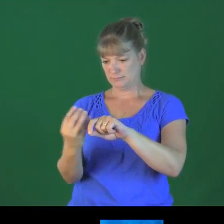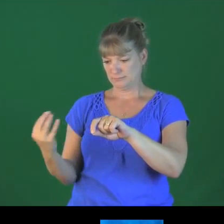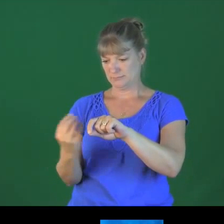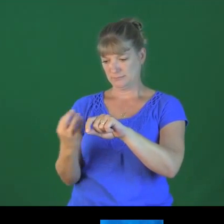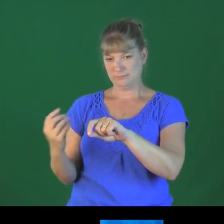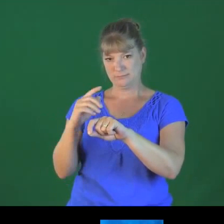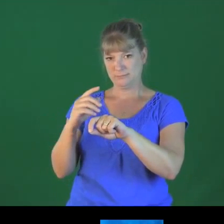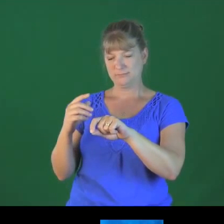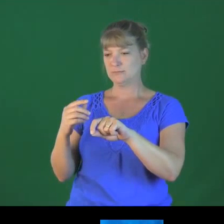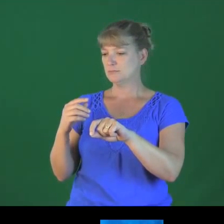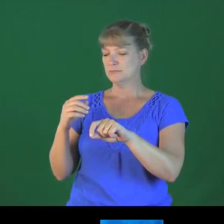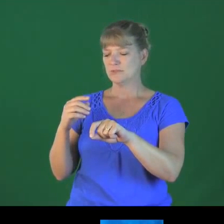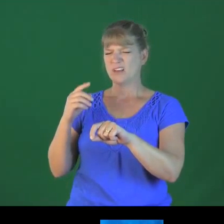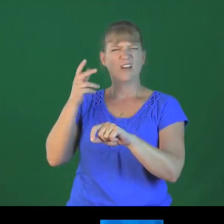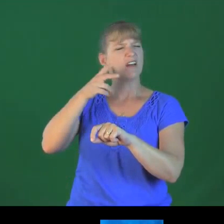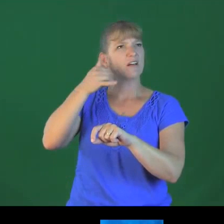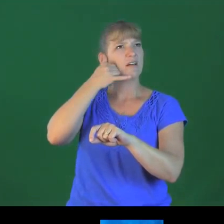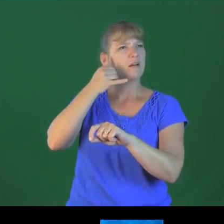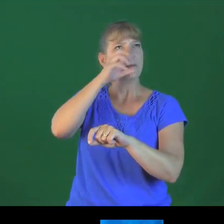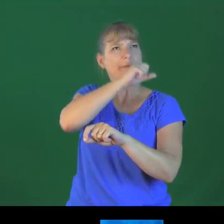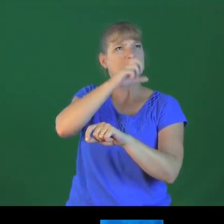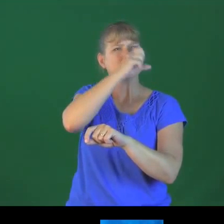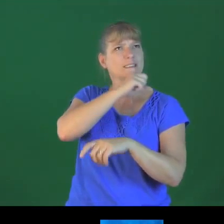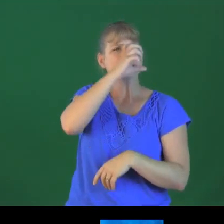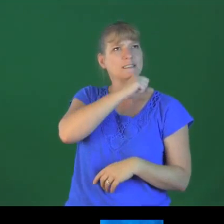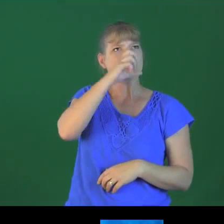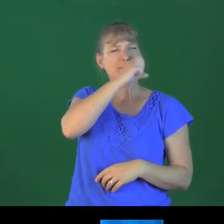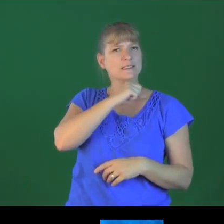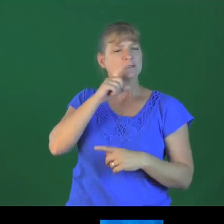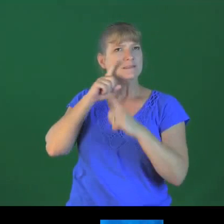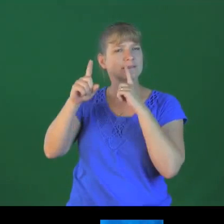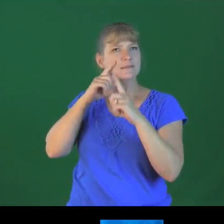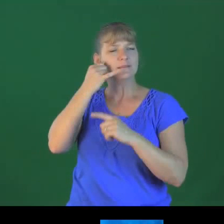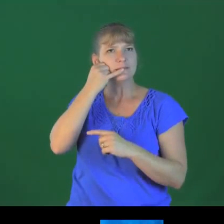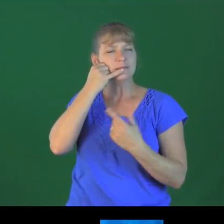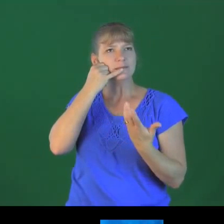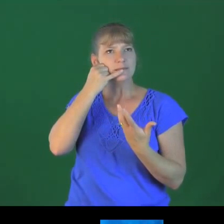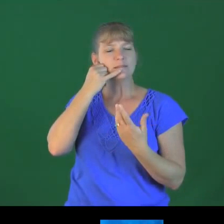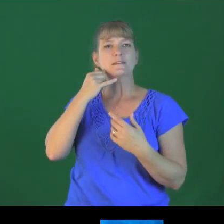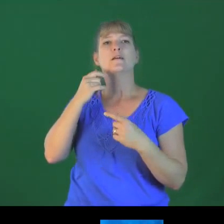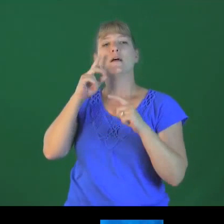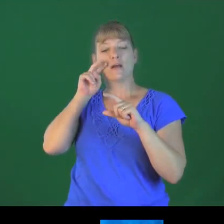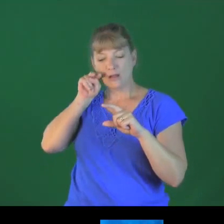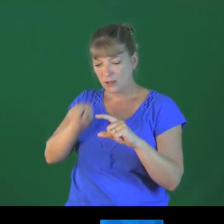If the listener misses a few words here and there in the conversation, then the listener can just look